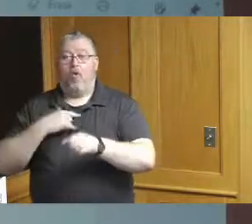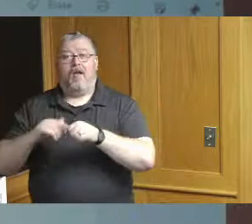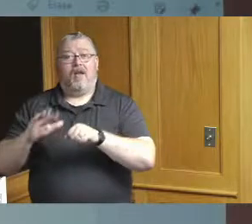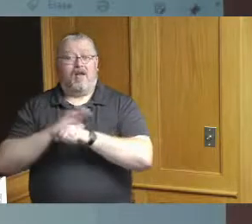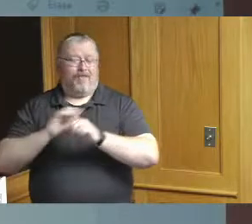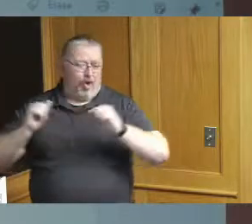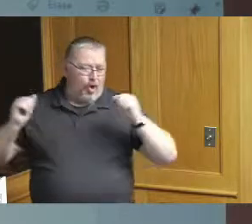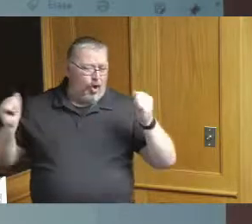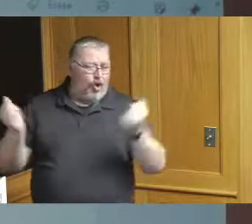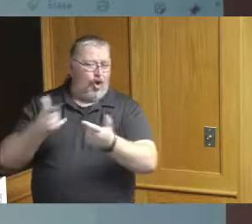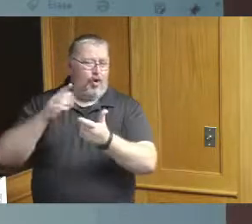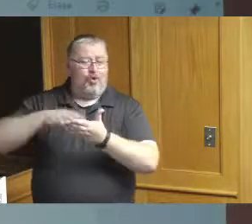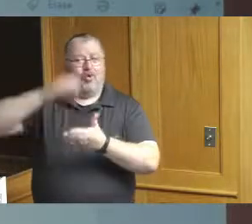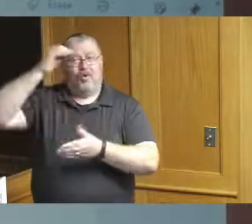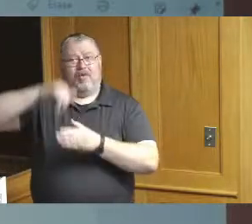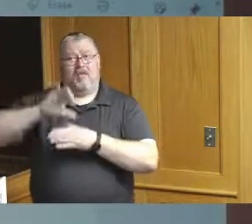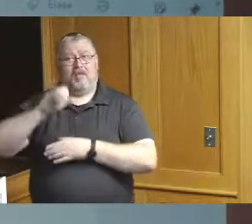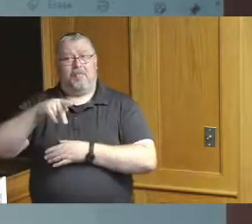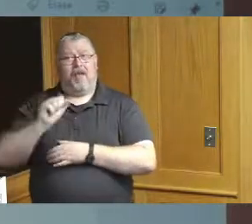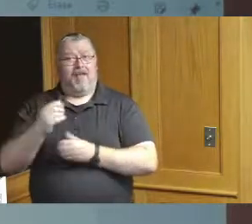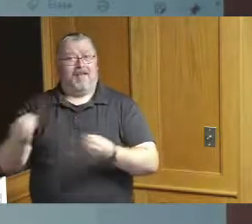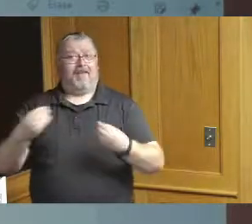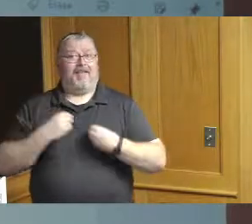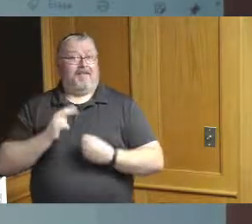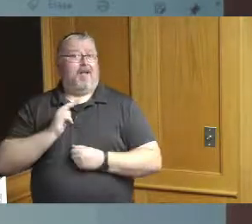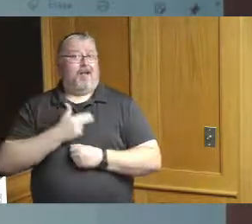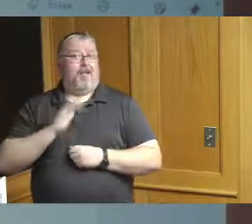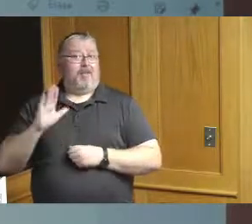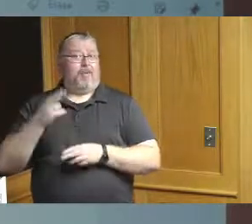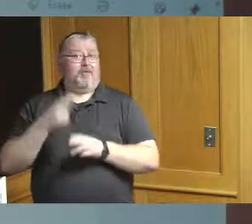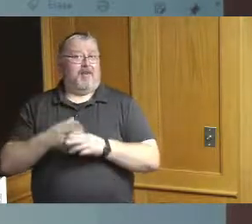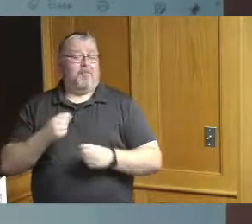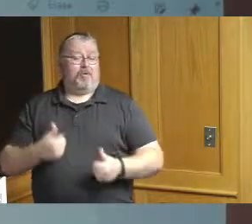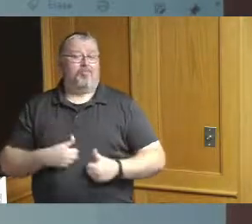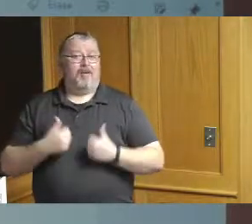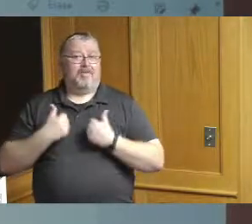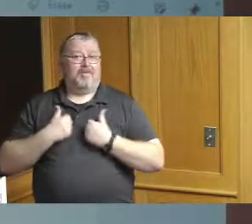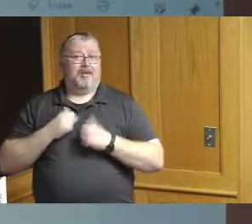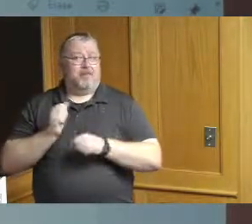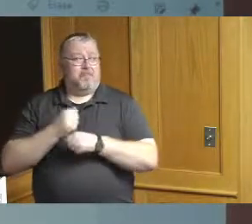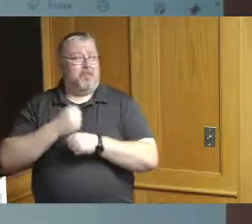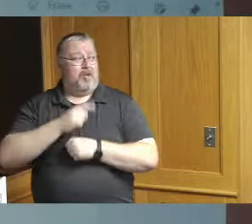every student that cps has given us their name and address for to make sure they could get to school